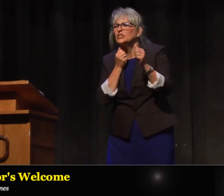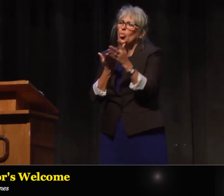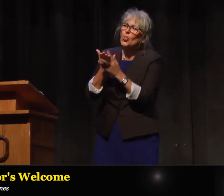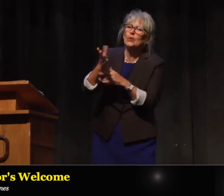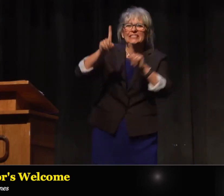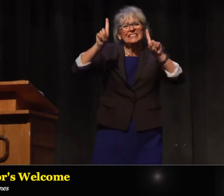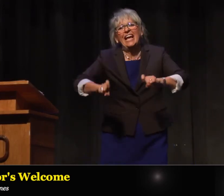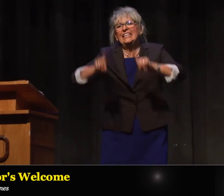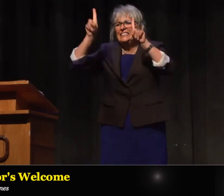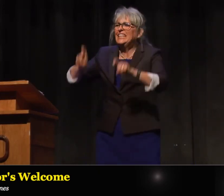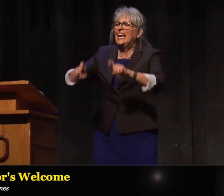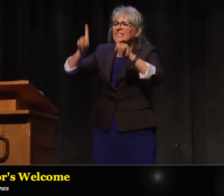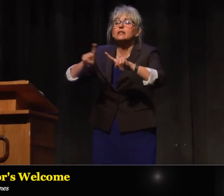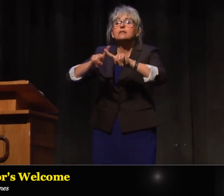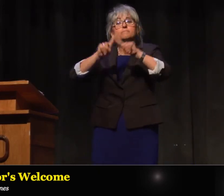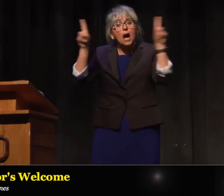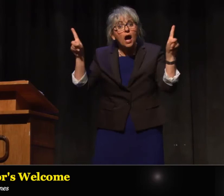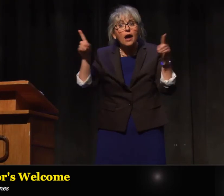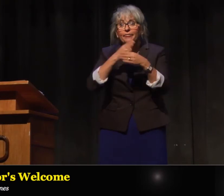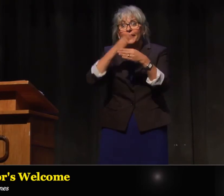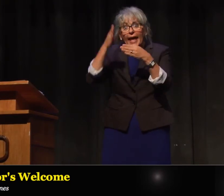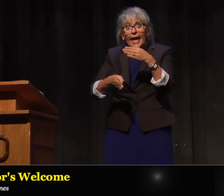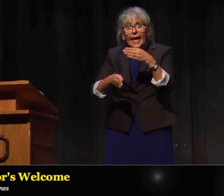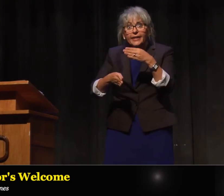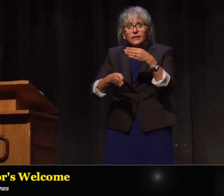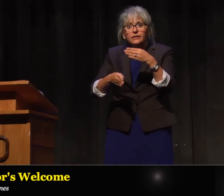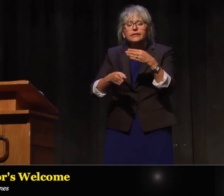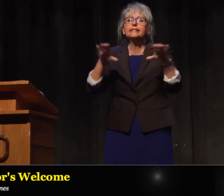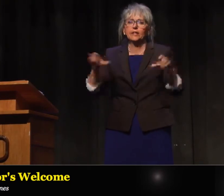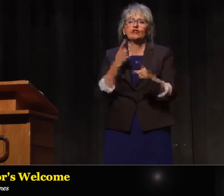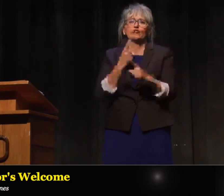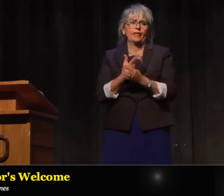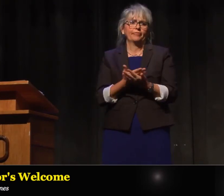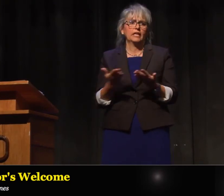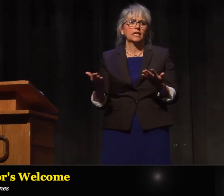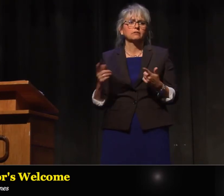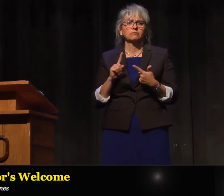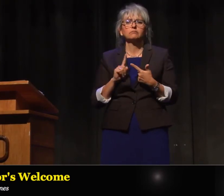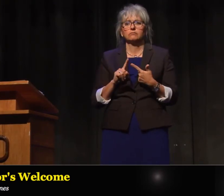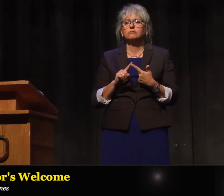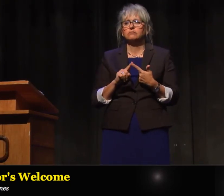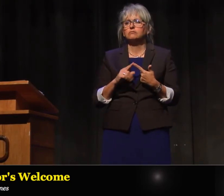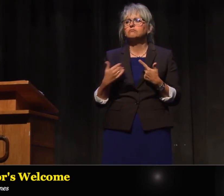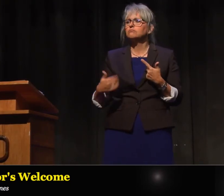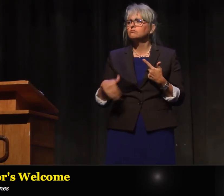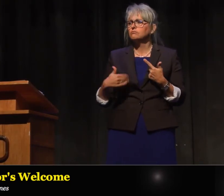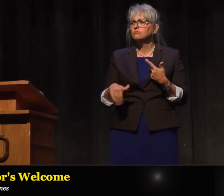He was tested and went through all of these arduous things but at the end, he did the right thing.